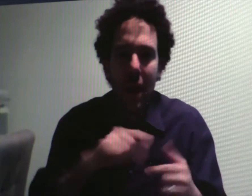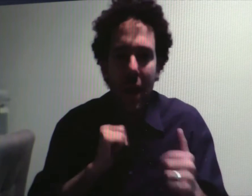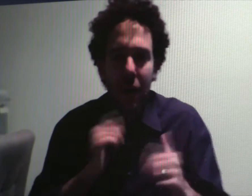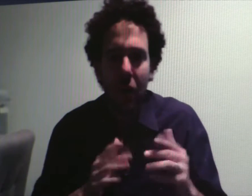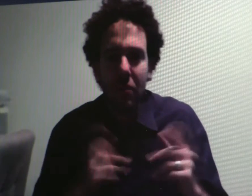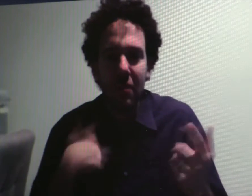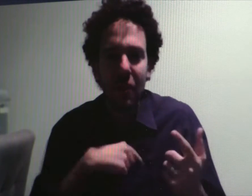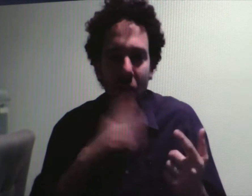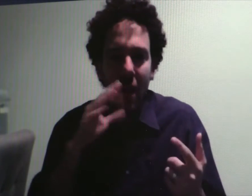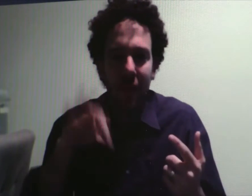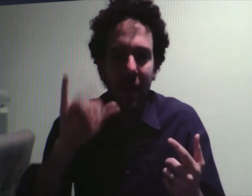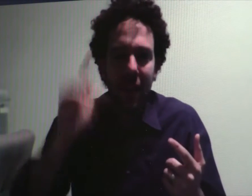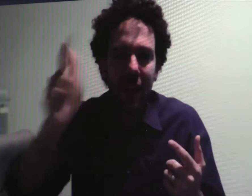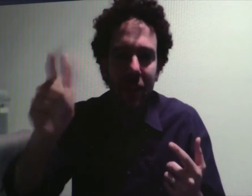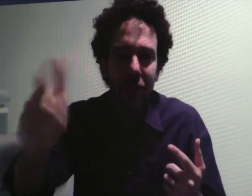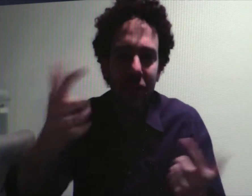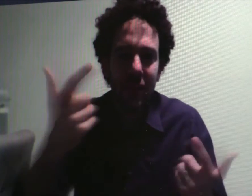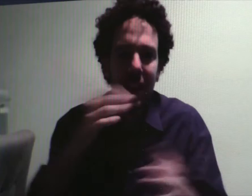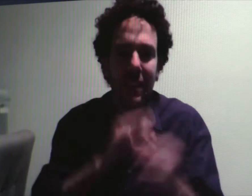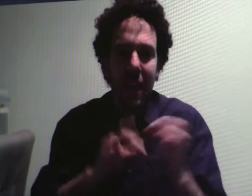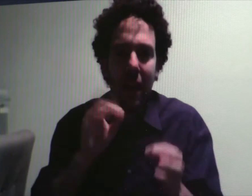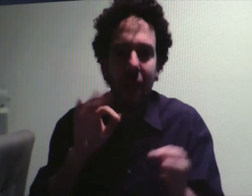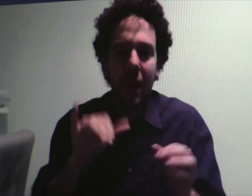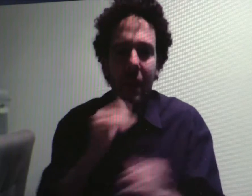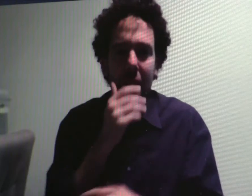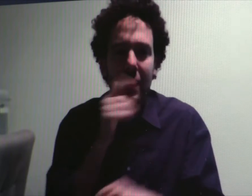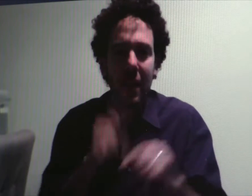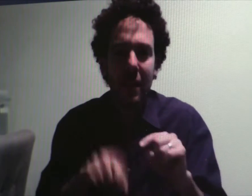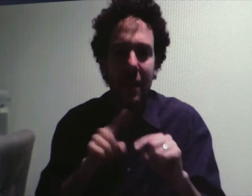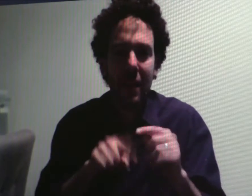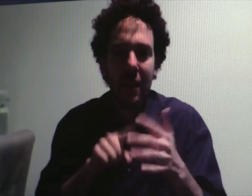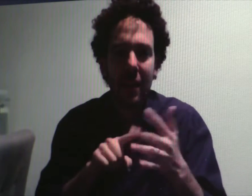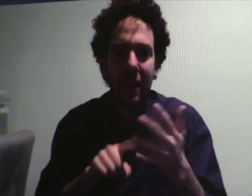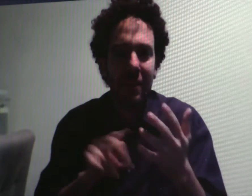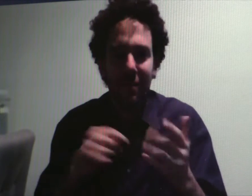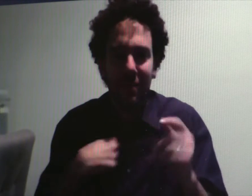We'll work on that later, instead of getting caught up in, "Oh we can't do this - we can't do that."